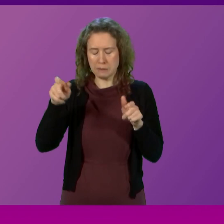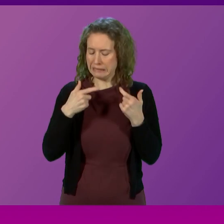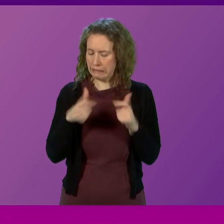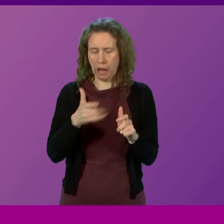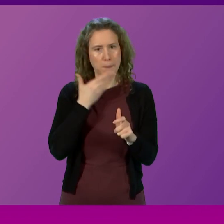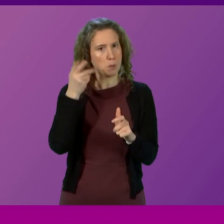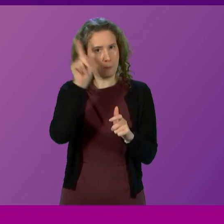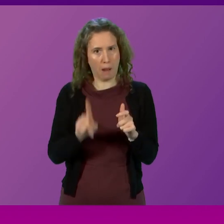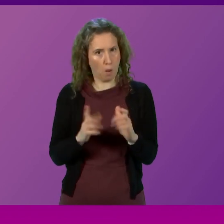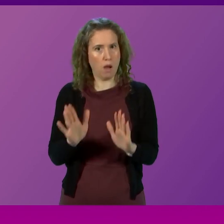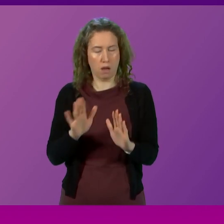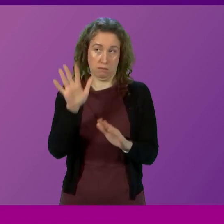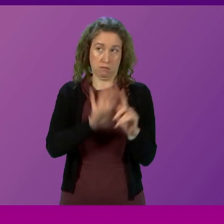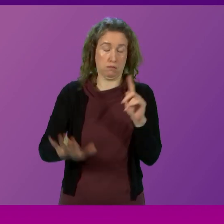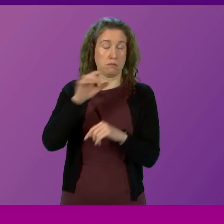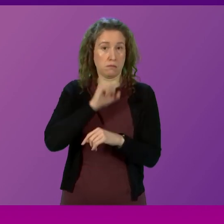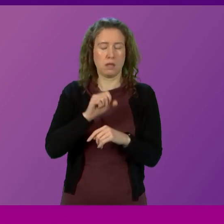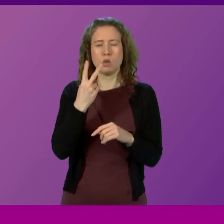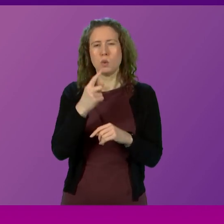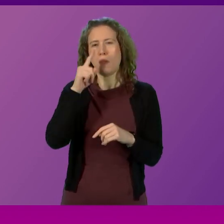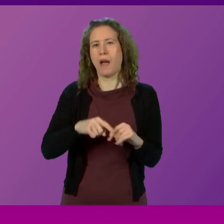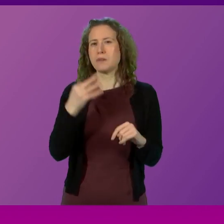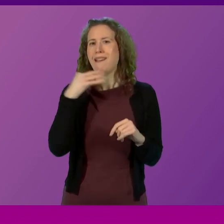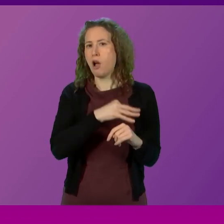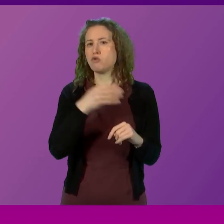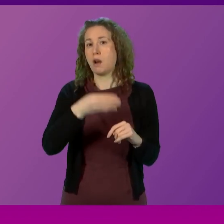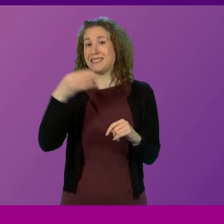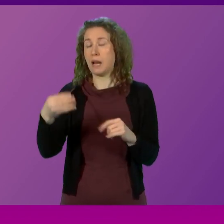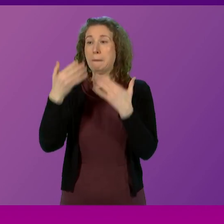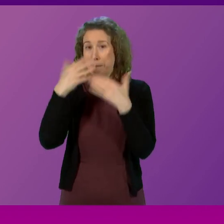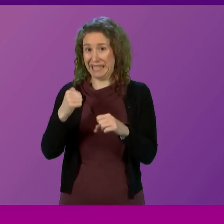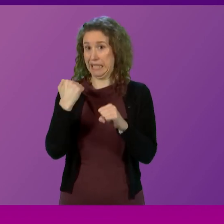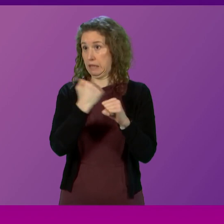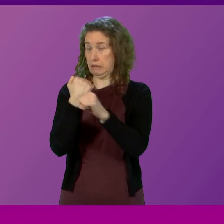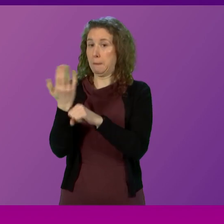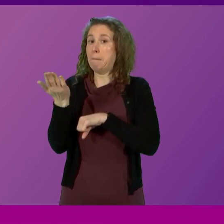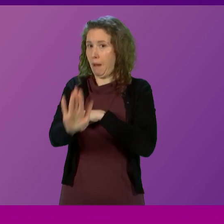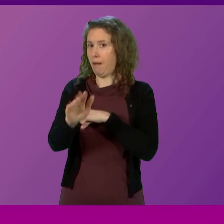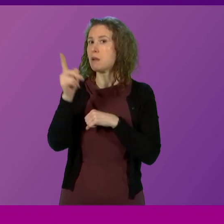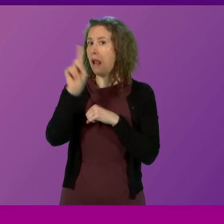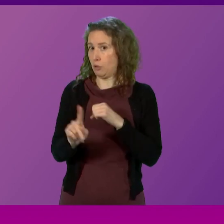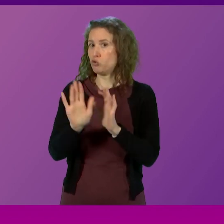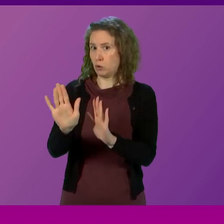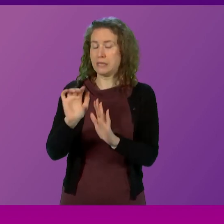across Shetland remained offline and 2,899 customers’ power had been restored since the power